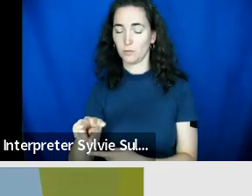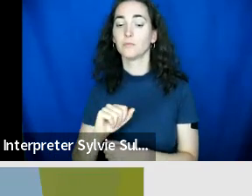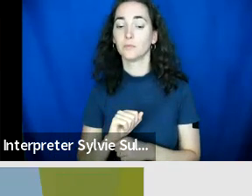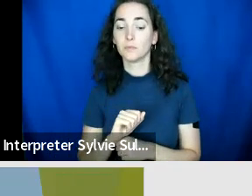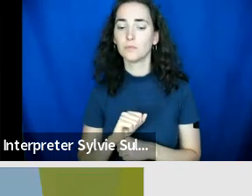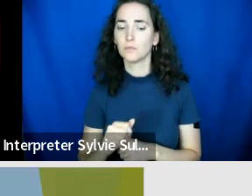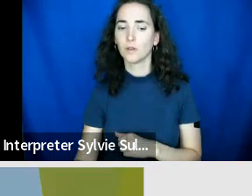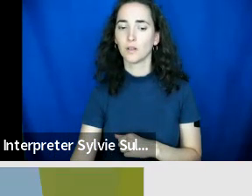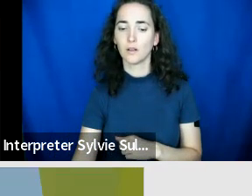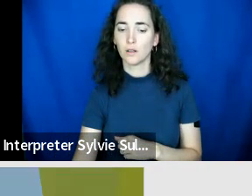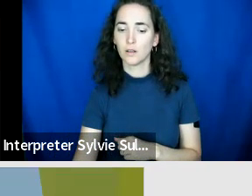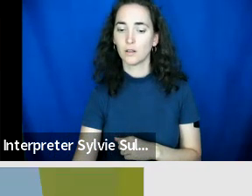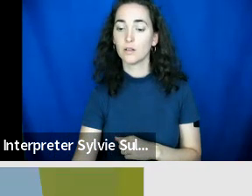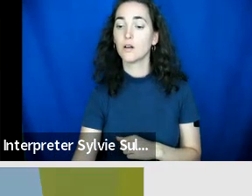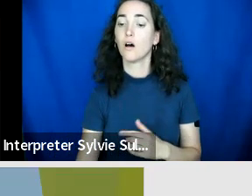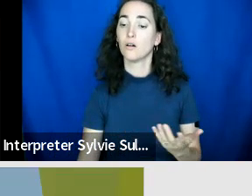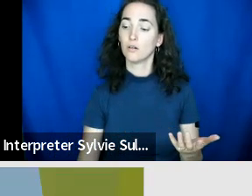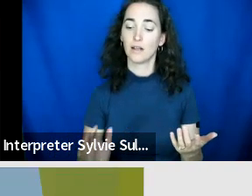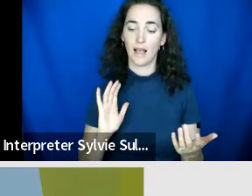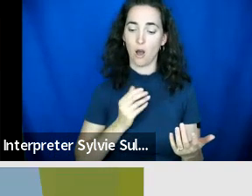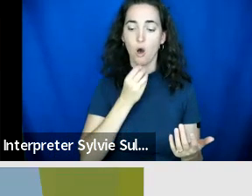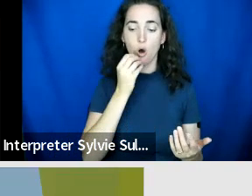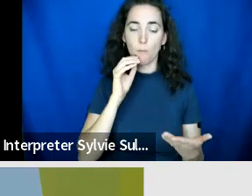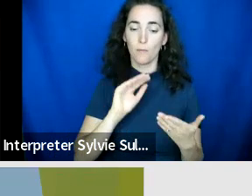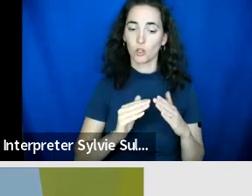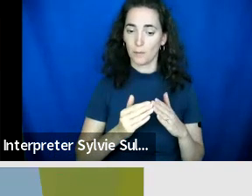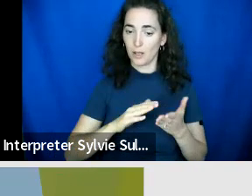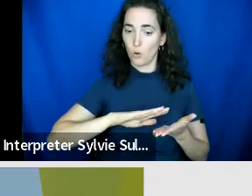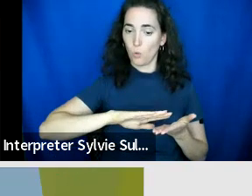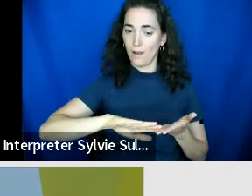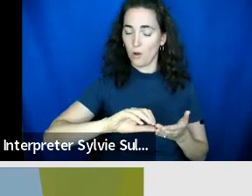So what that means for us, for our home and community based waiver services.